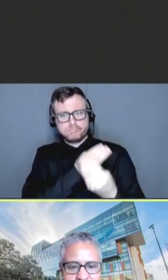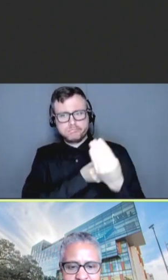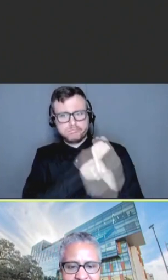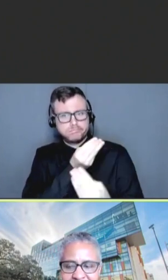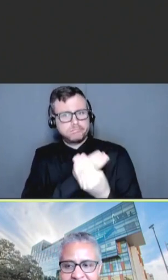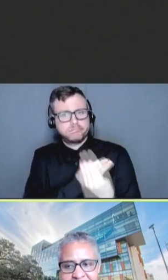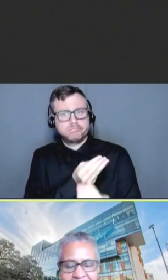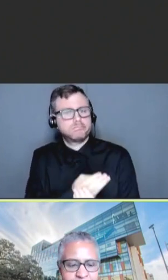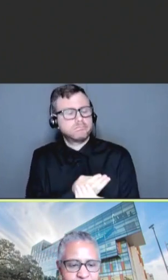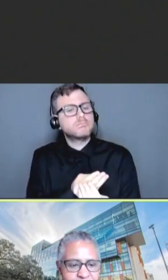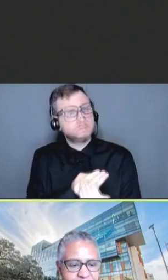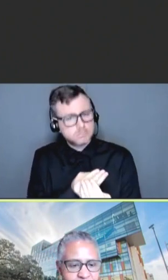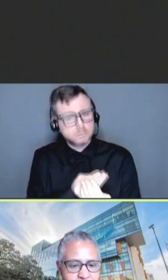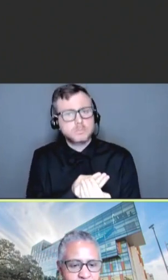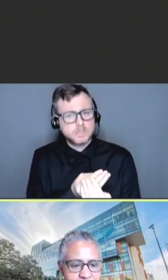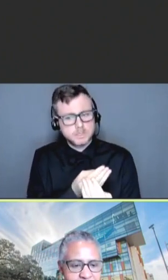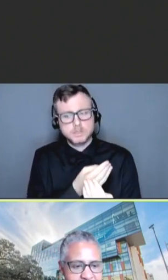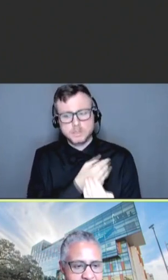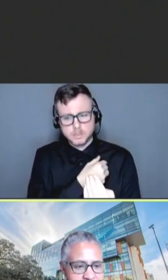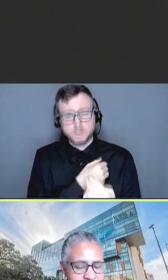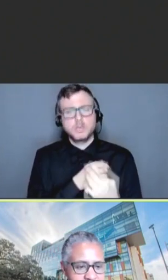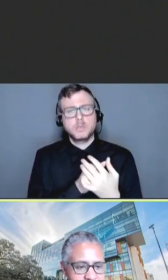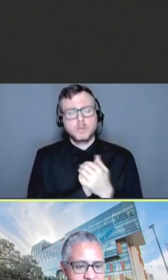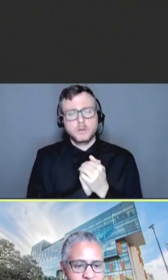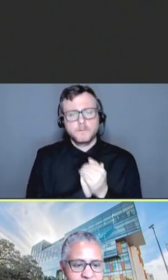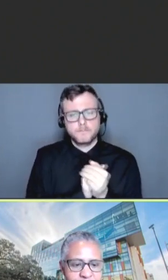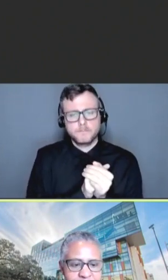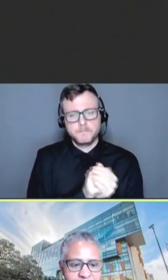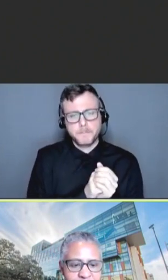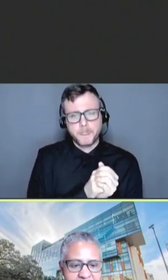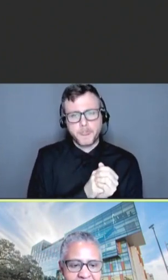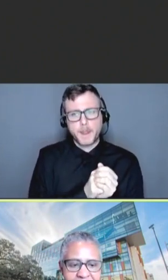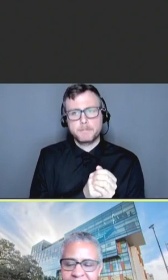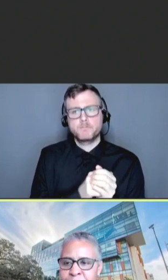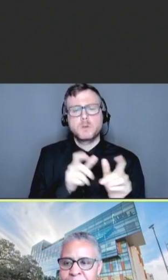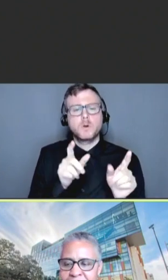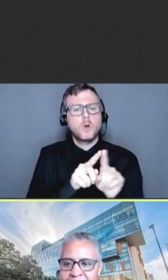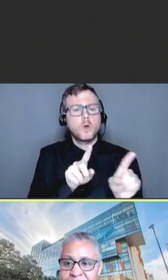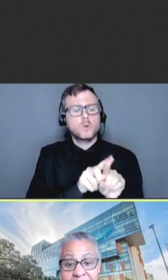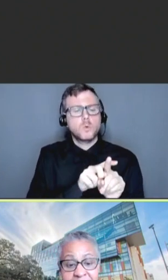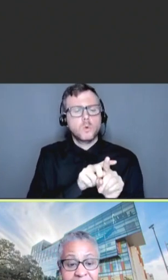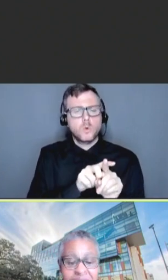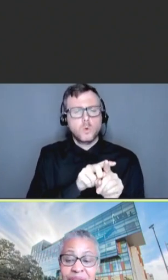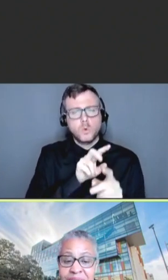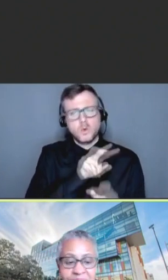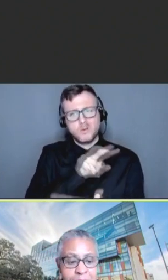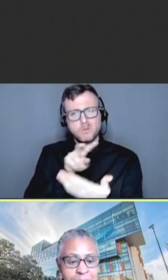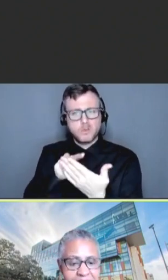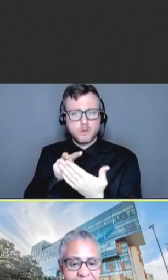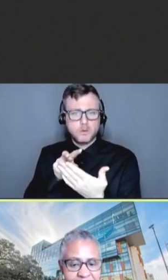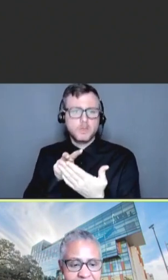subcommittees, and on previous reports. We've also looked at related NVAC recommendations,